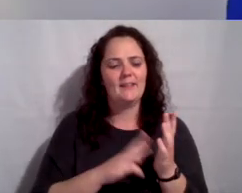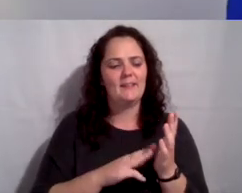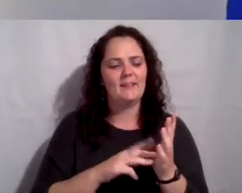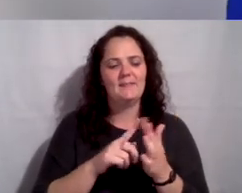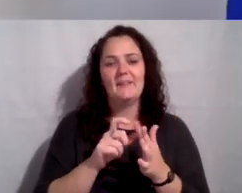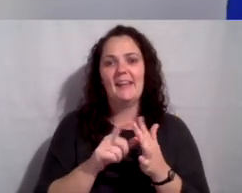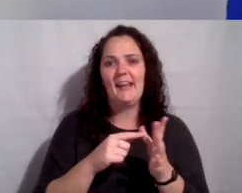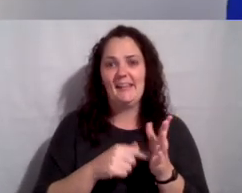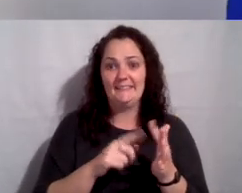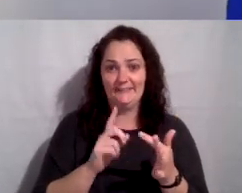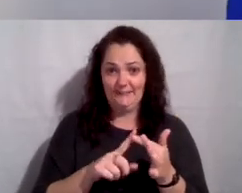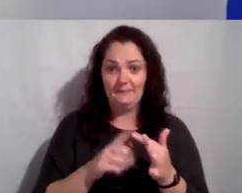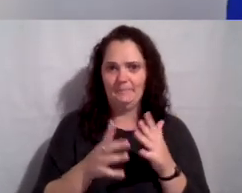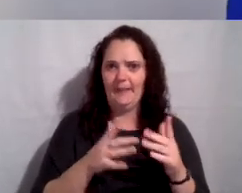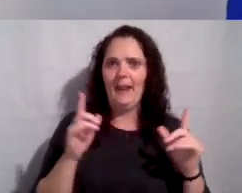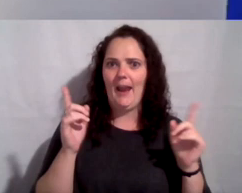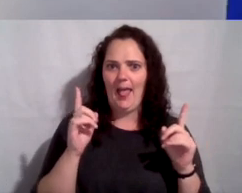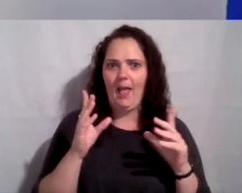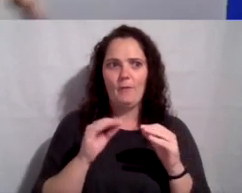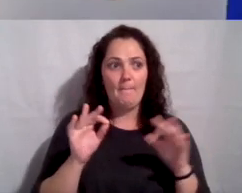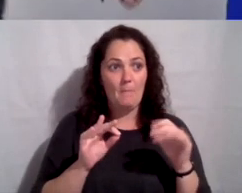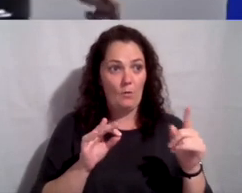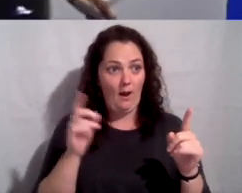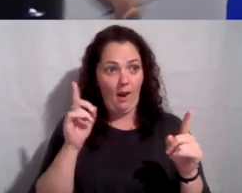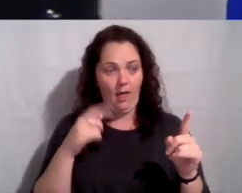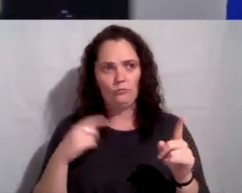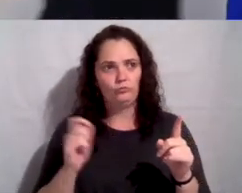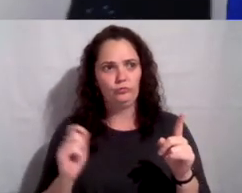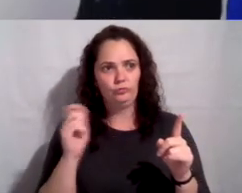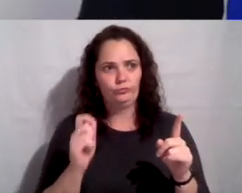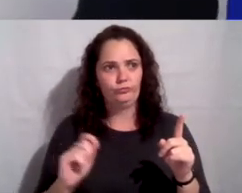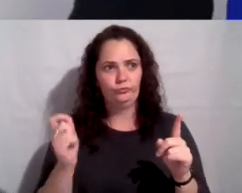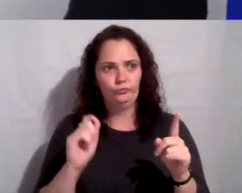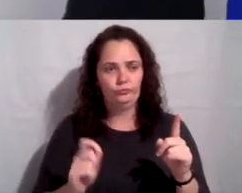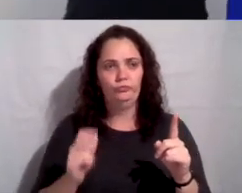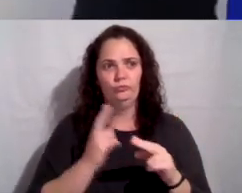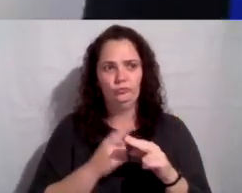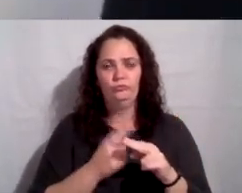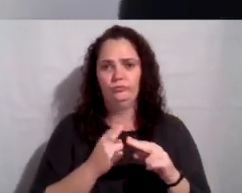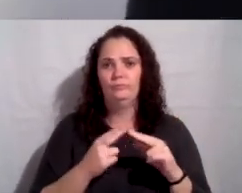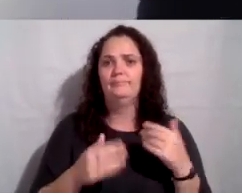which is recorded there on your page. Alright so let's go on to the next one. Alright now for the next one –